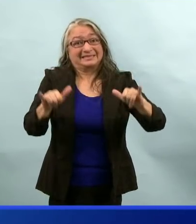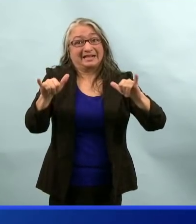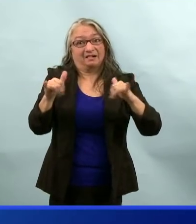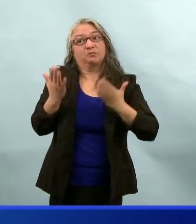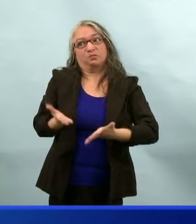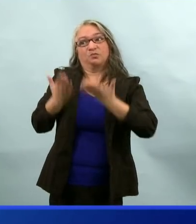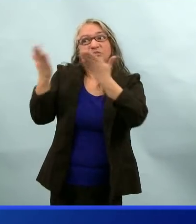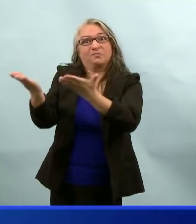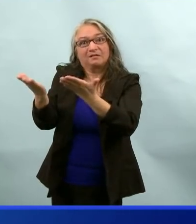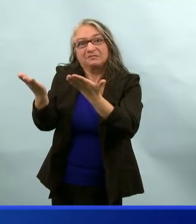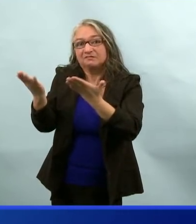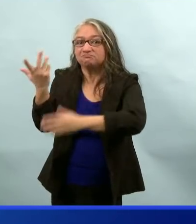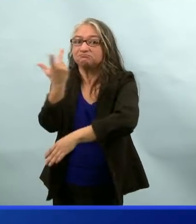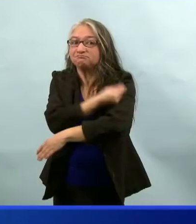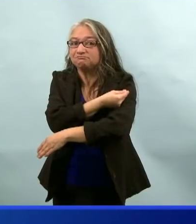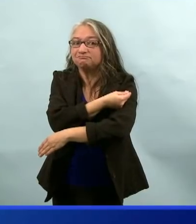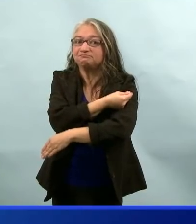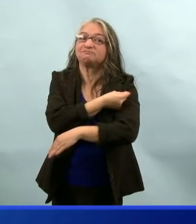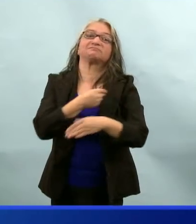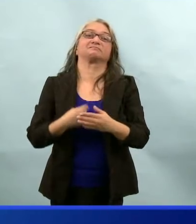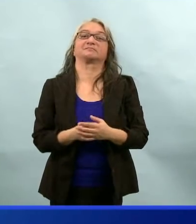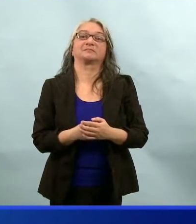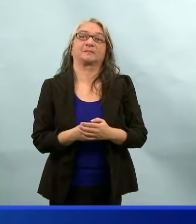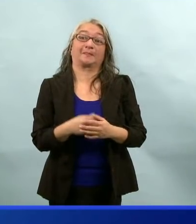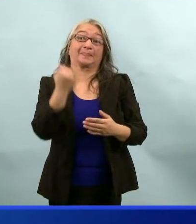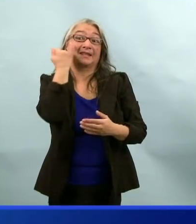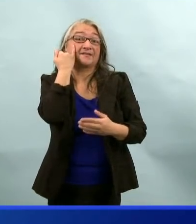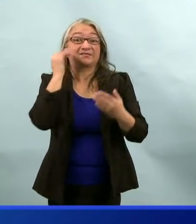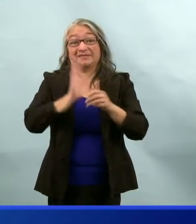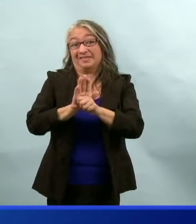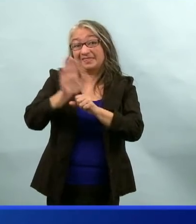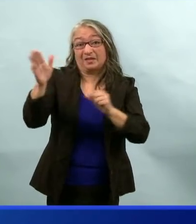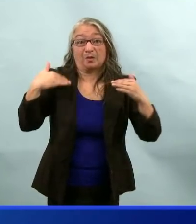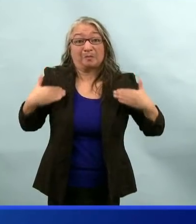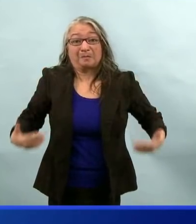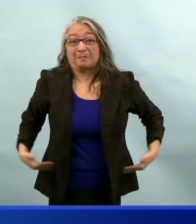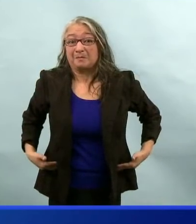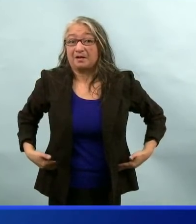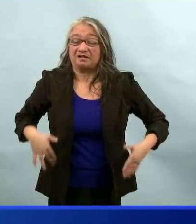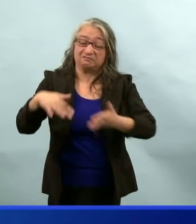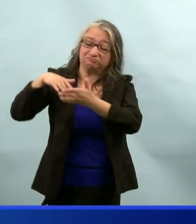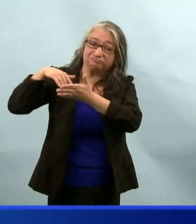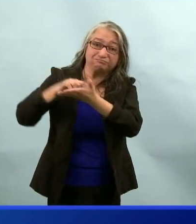we recommend three doses because we want them to be protected at a similar level to everyone